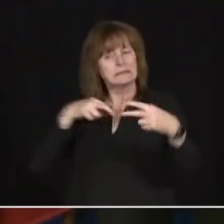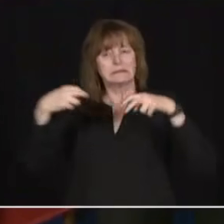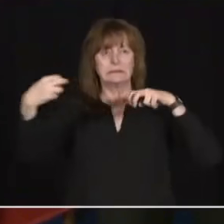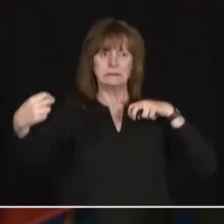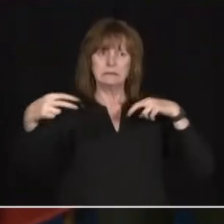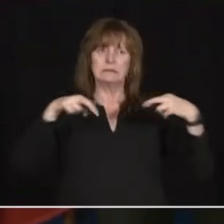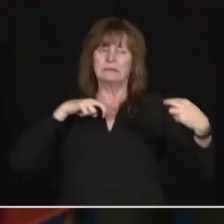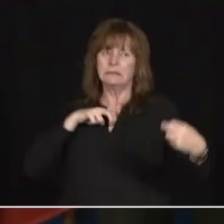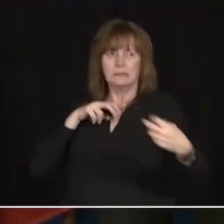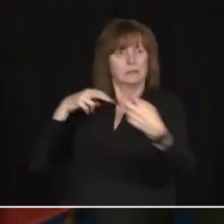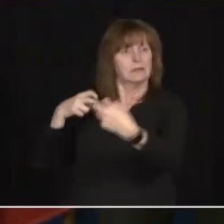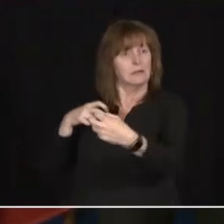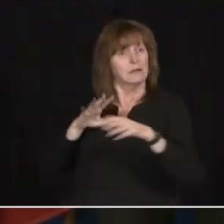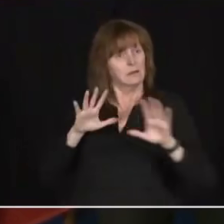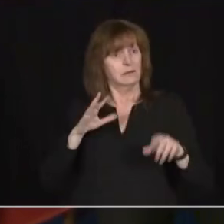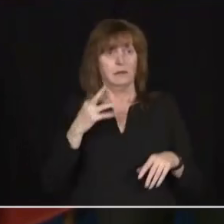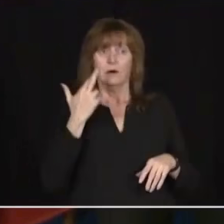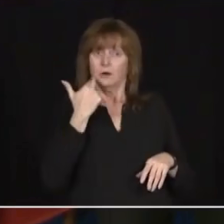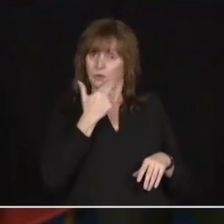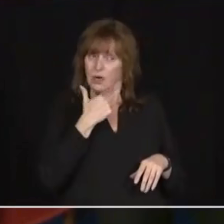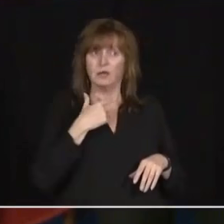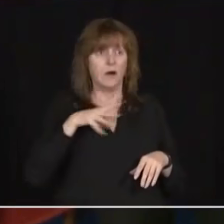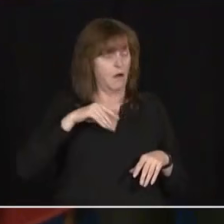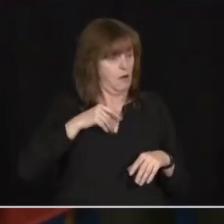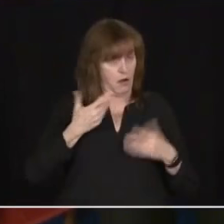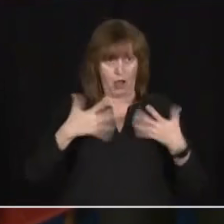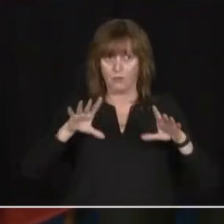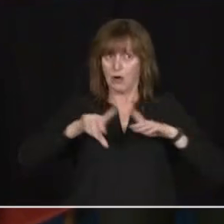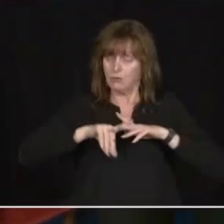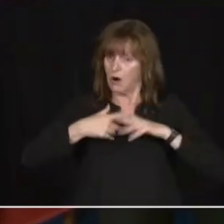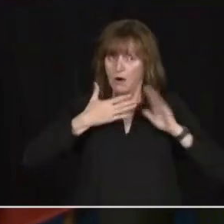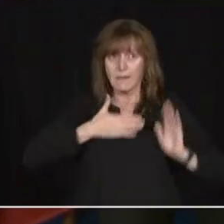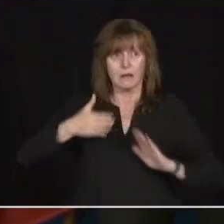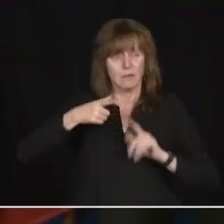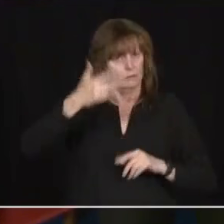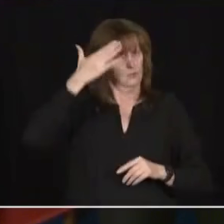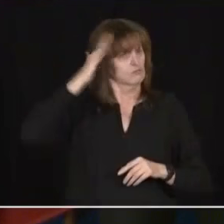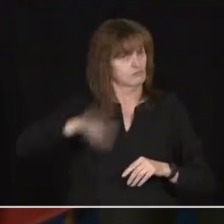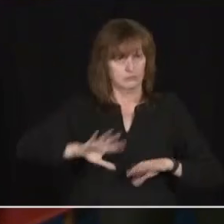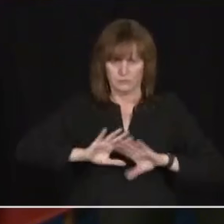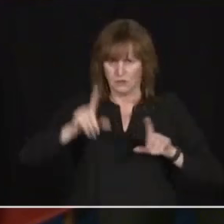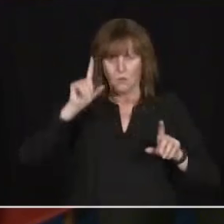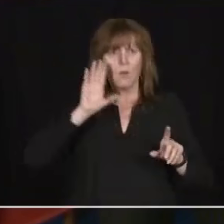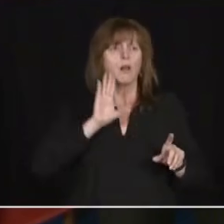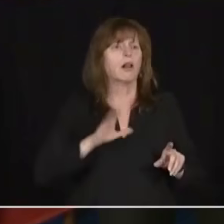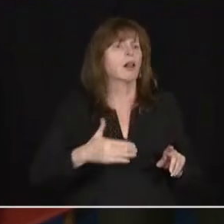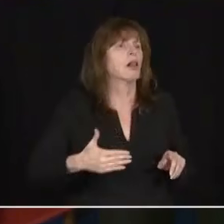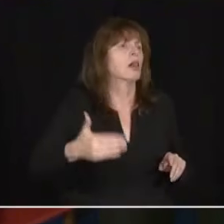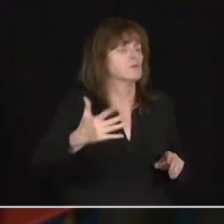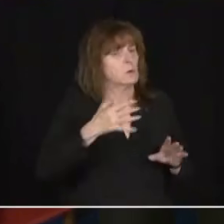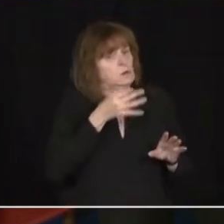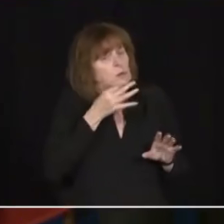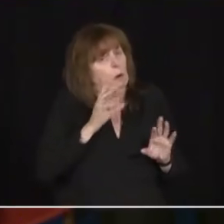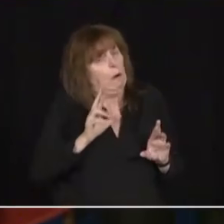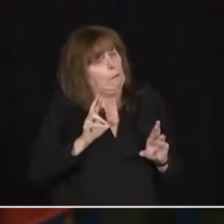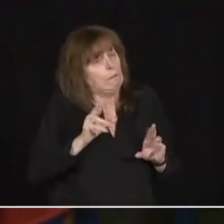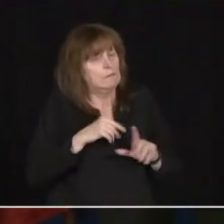distancing and I 've talked to a lot of restaurant owners. They already have their plans in place when that